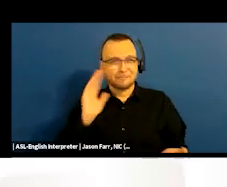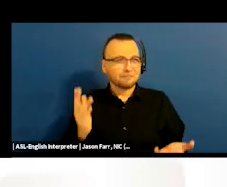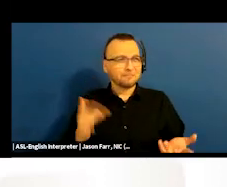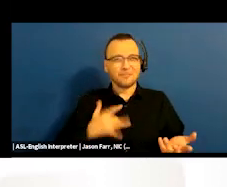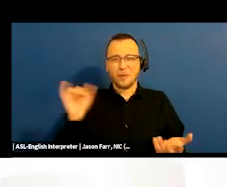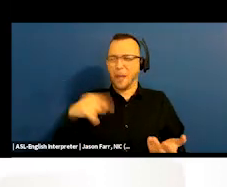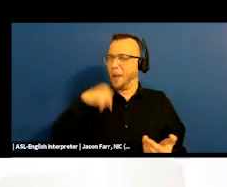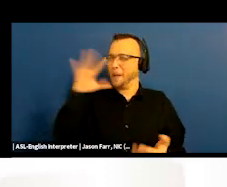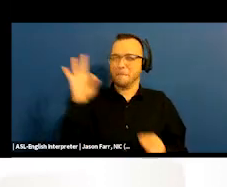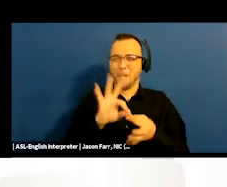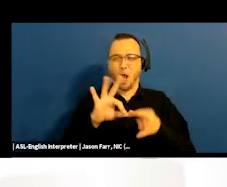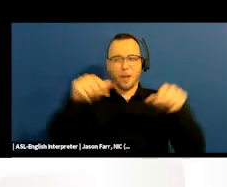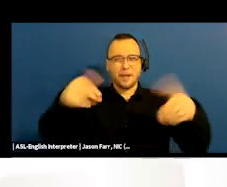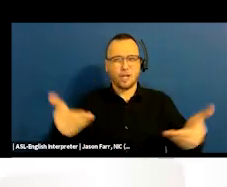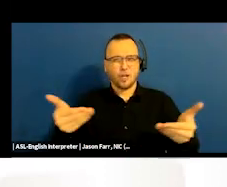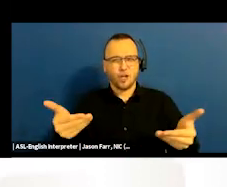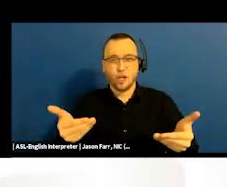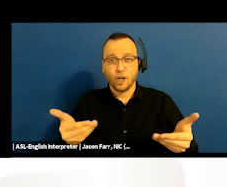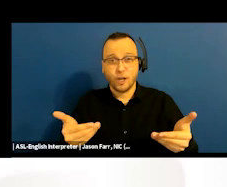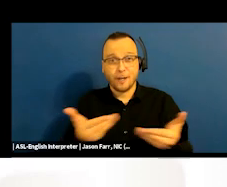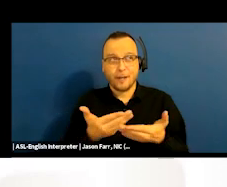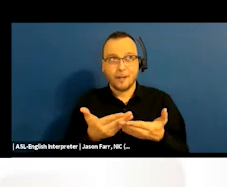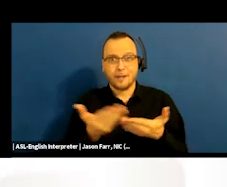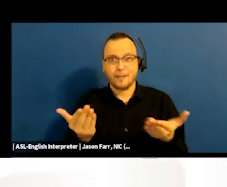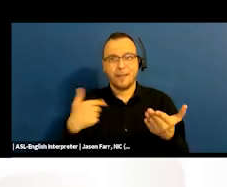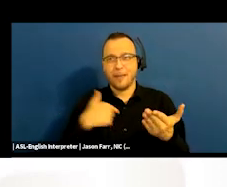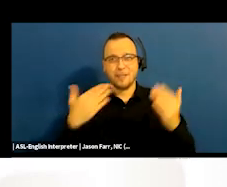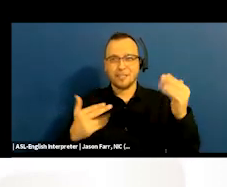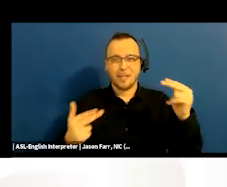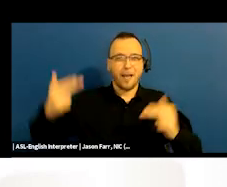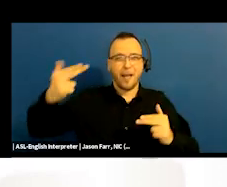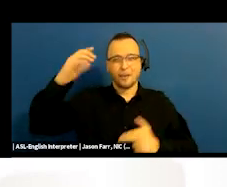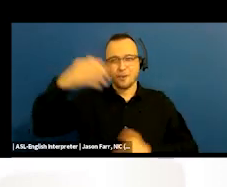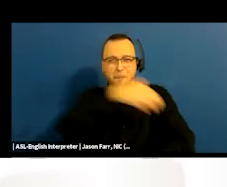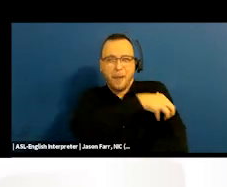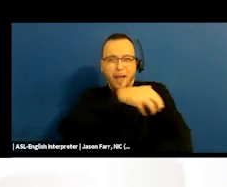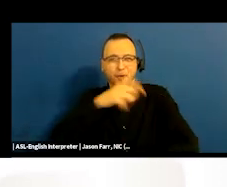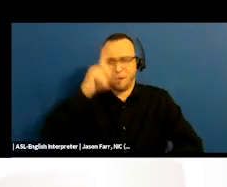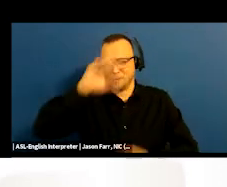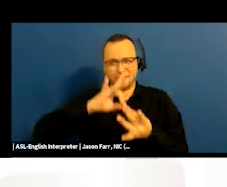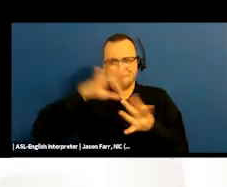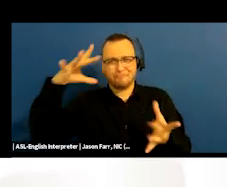back in 2009, I had this kind of higher power moment. I was at a pretty decadent New Year's Eve party